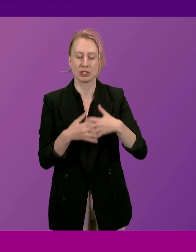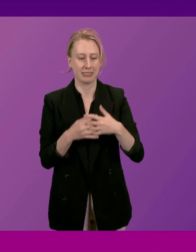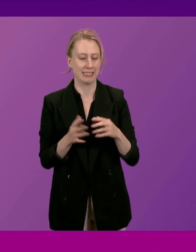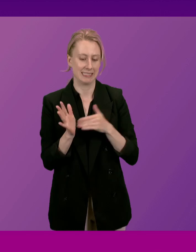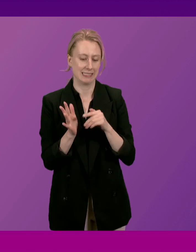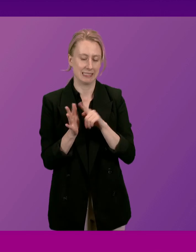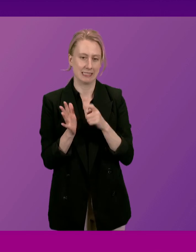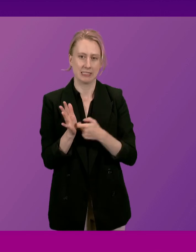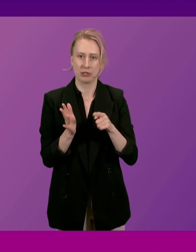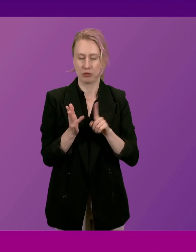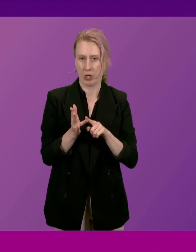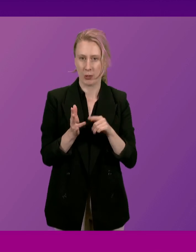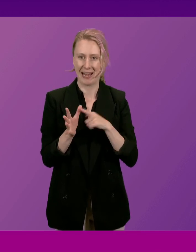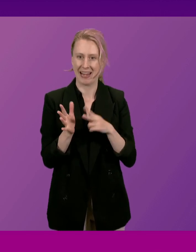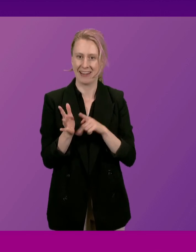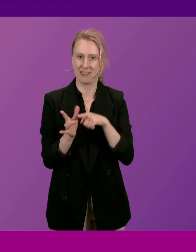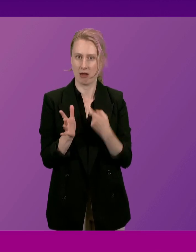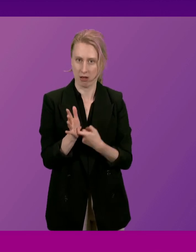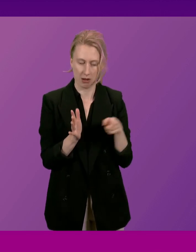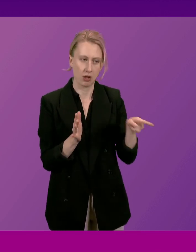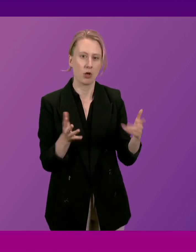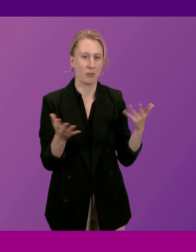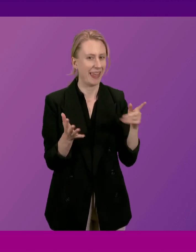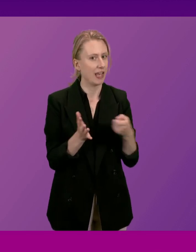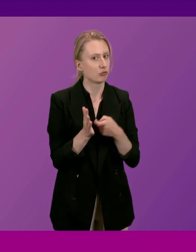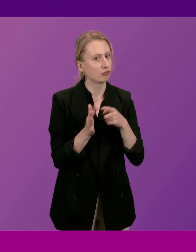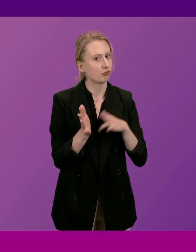at the Advanced Manufacturing Innovation District in Renfrewshire. That is a splendid